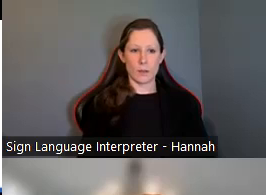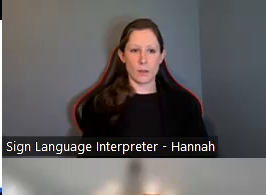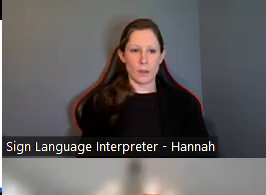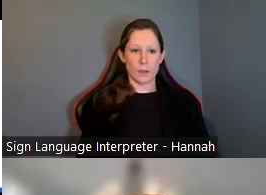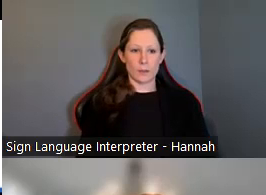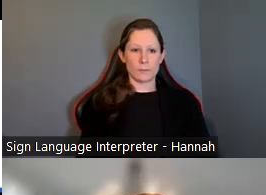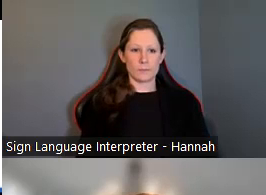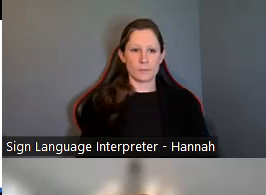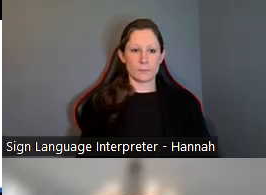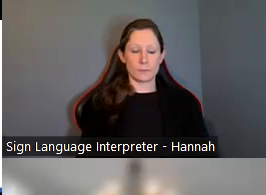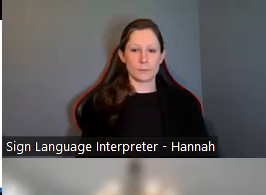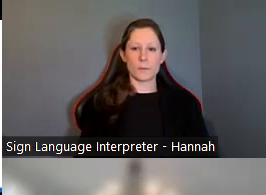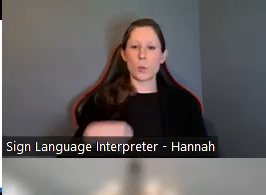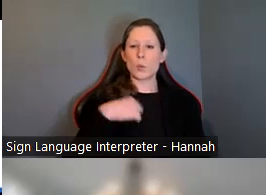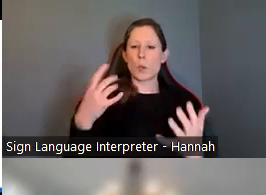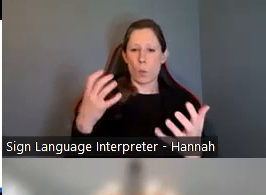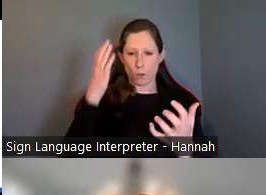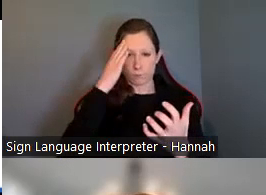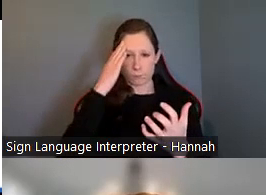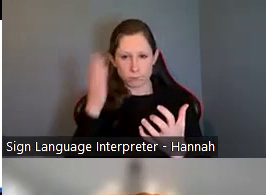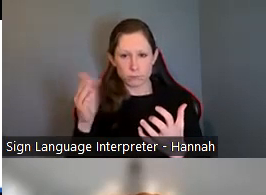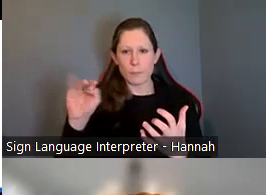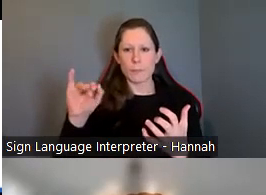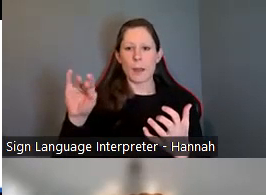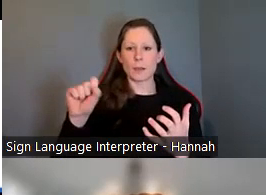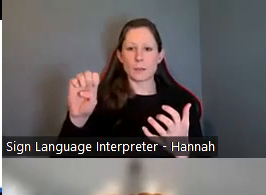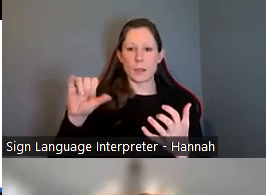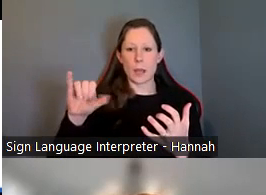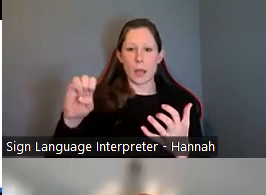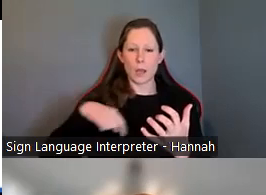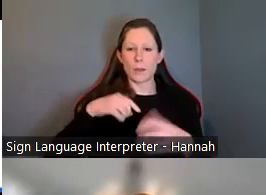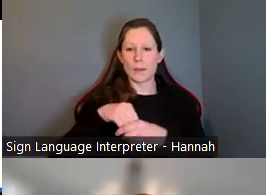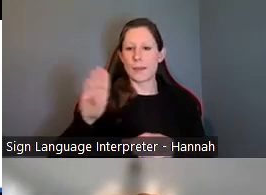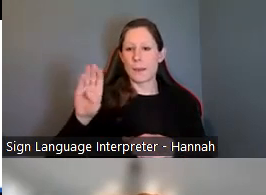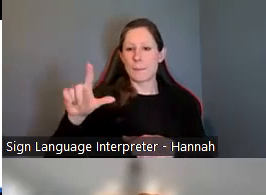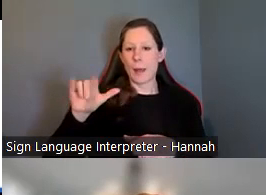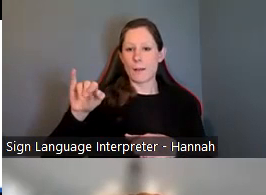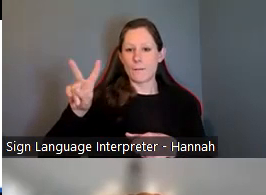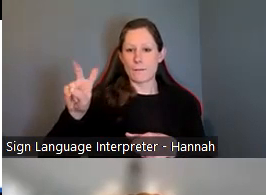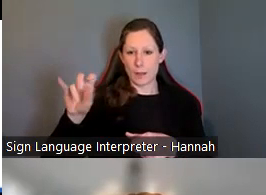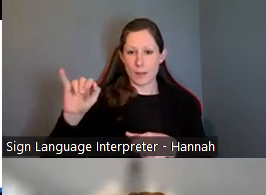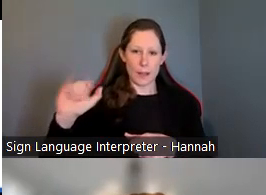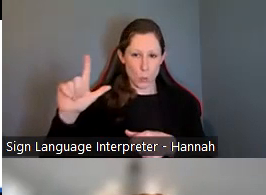We would like to acknowledge that MindsEye is located in belleville, Illinois, the ancestral lands of many